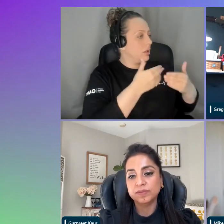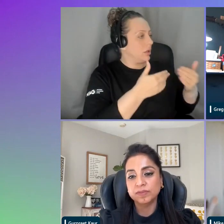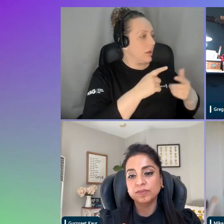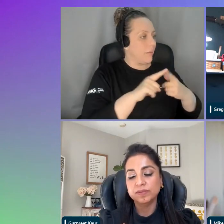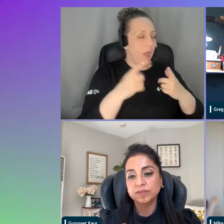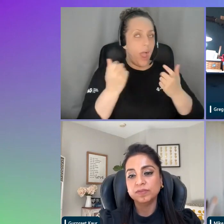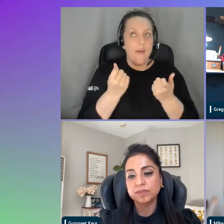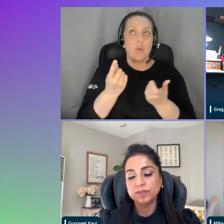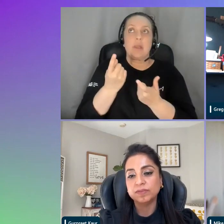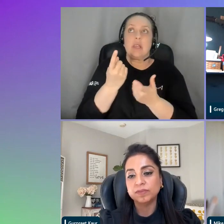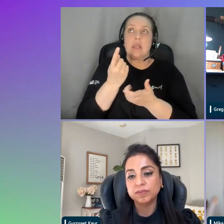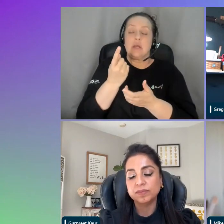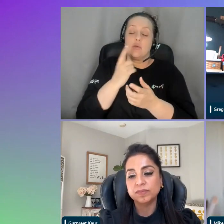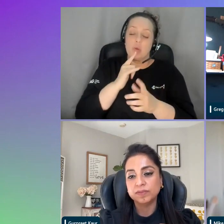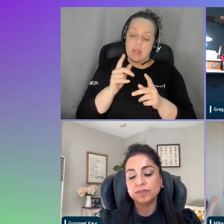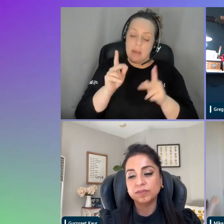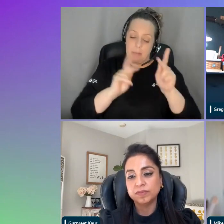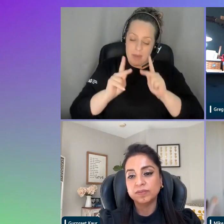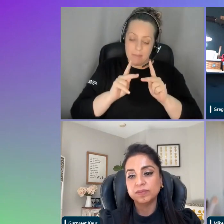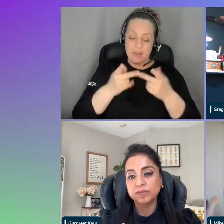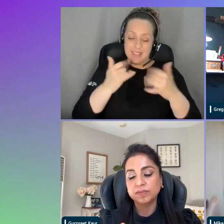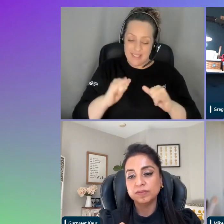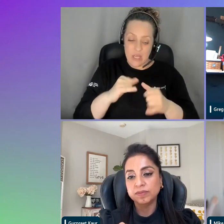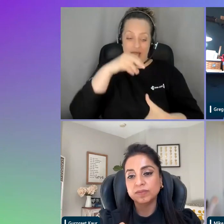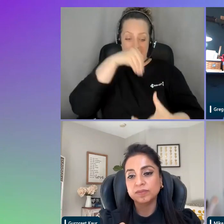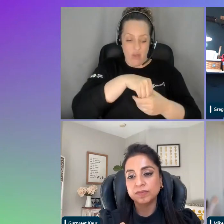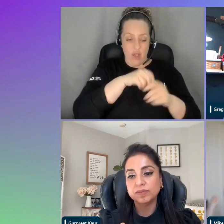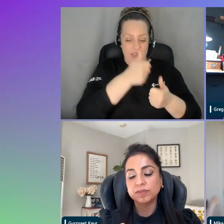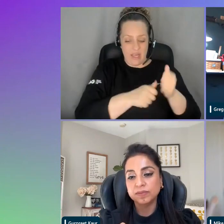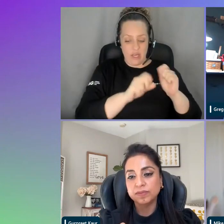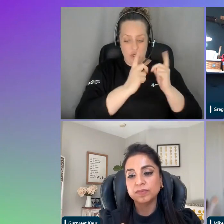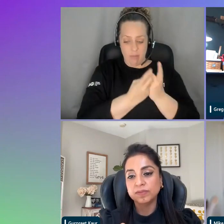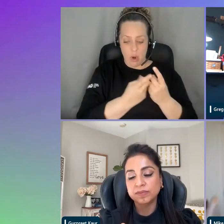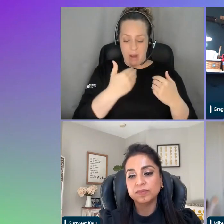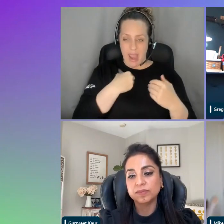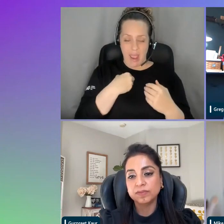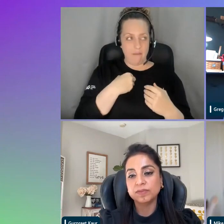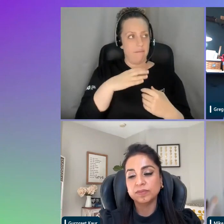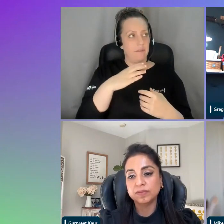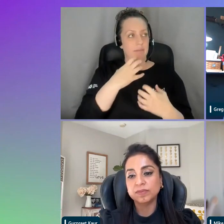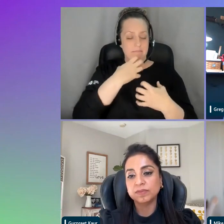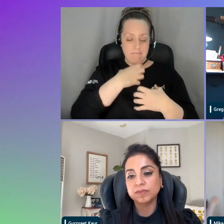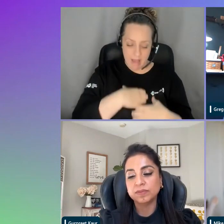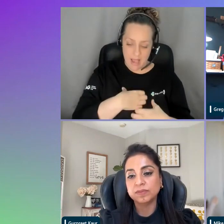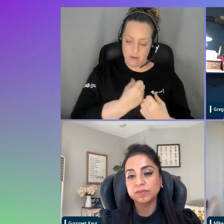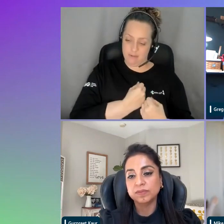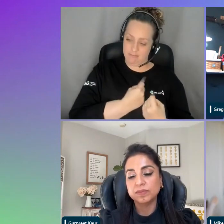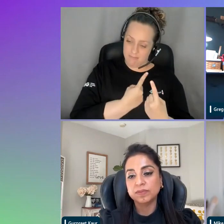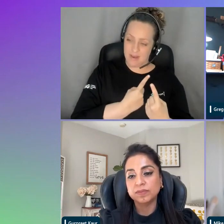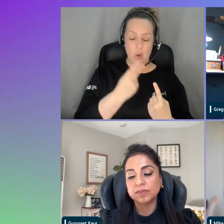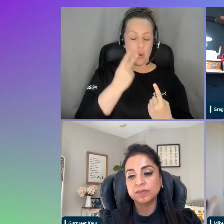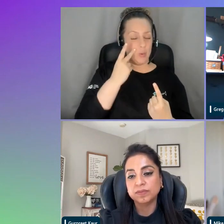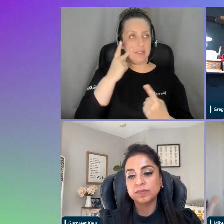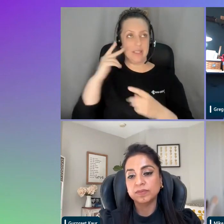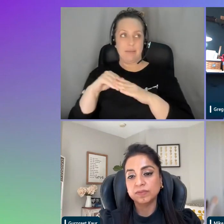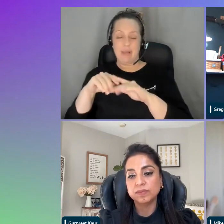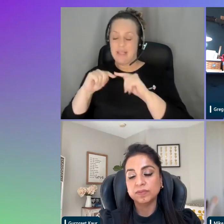accessible, build correctly, and if you need to move on to your other part of your role, that's fine too. There has to be some